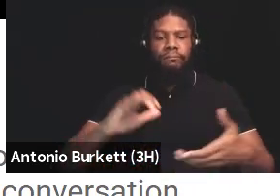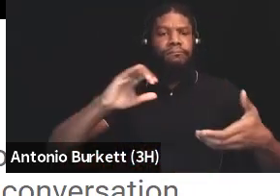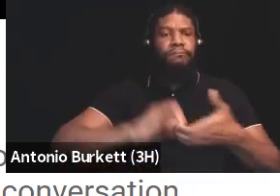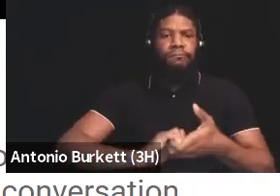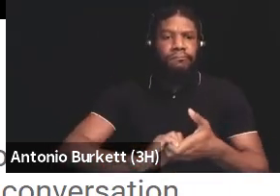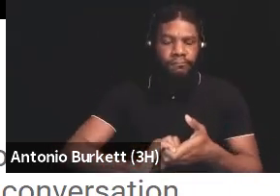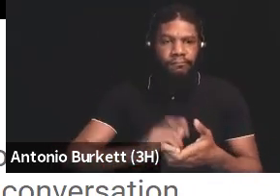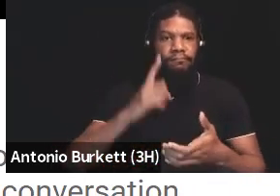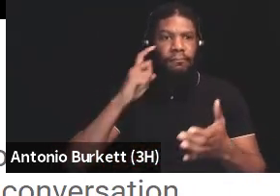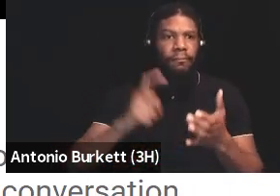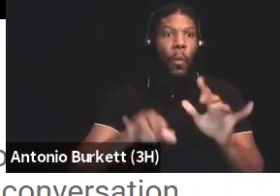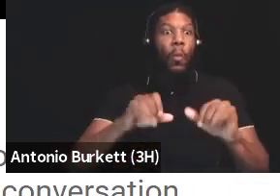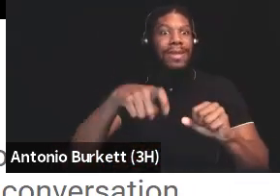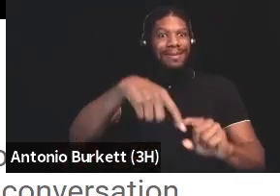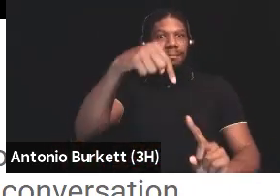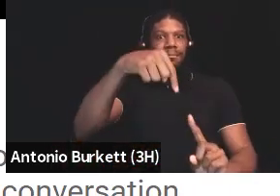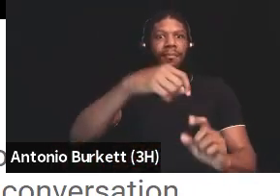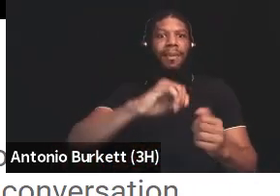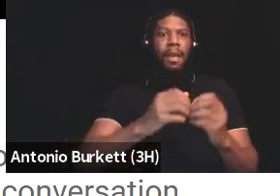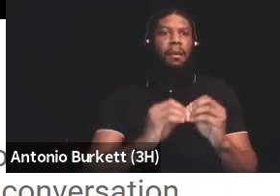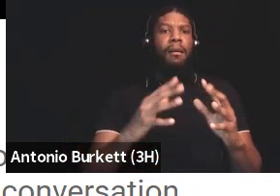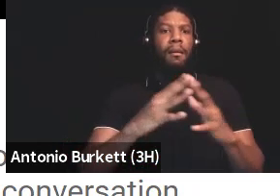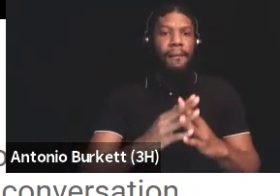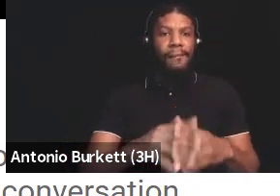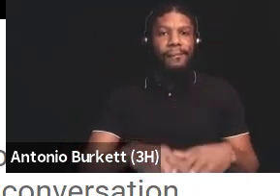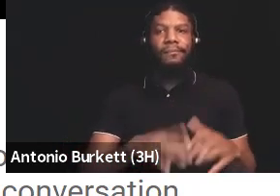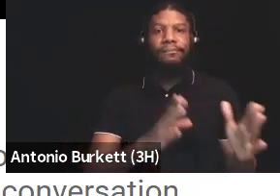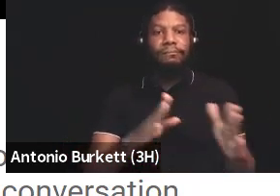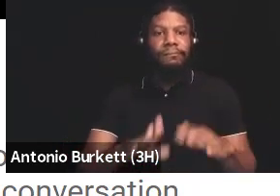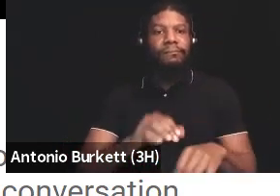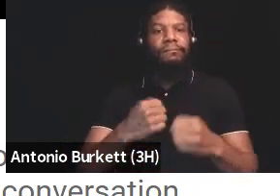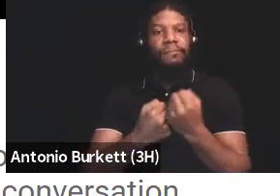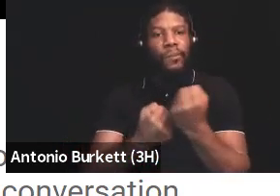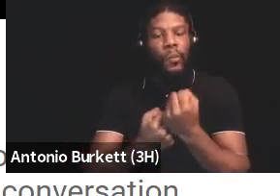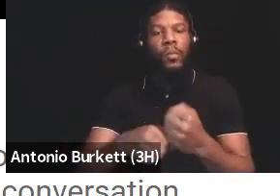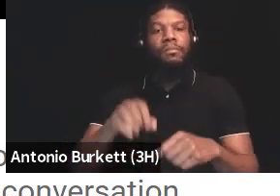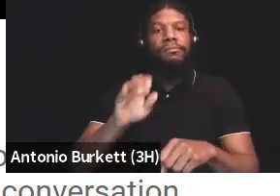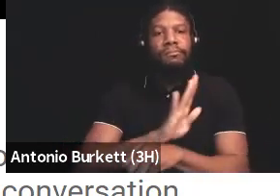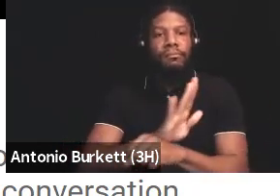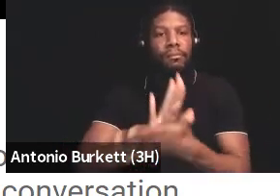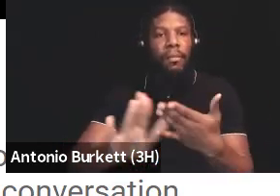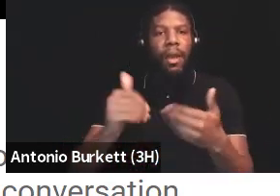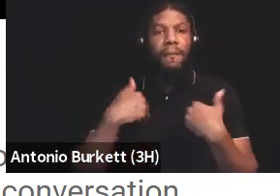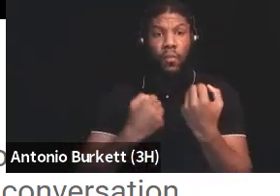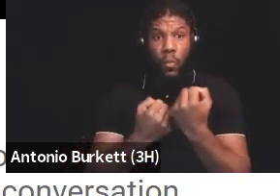what institutional support, if any, do you have for it? Also, is work, and related to that,